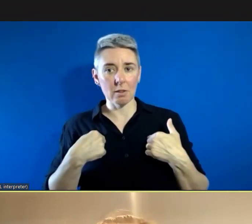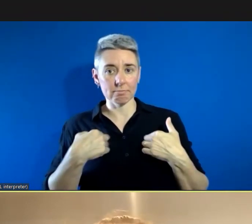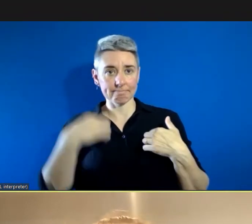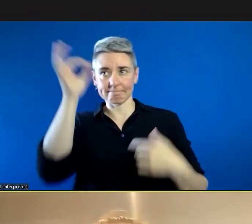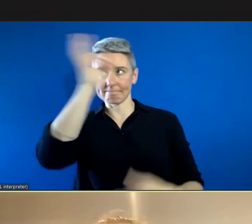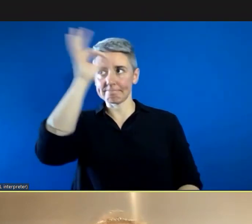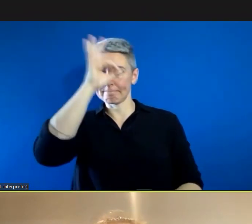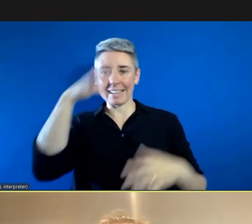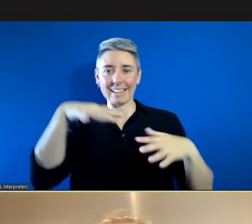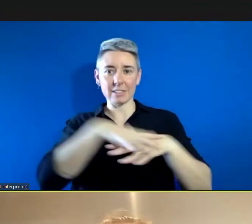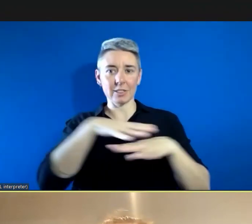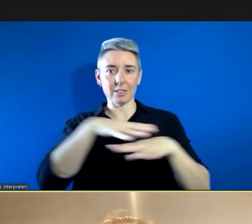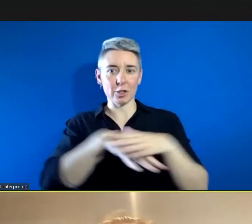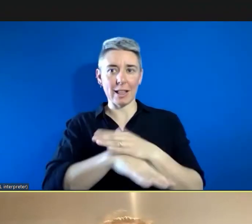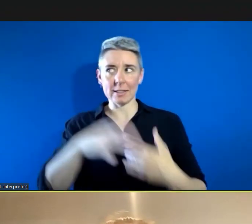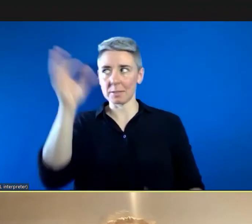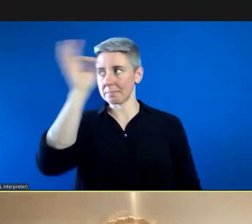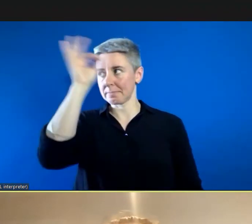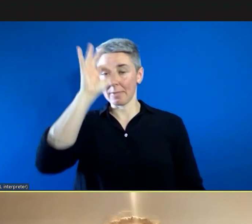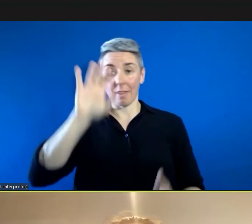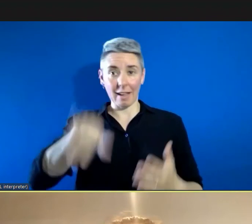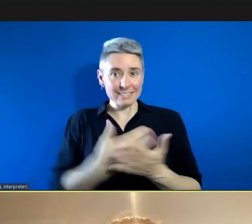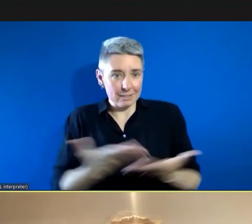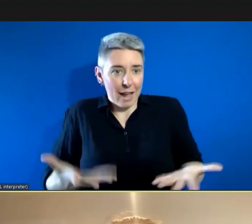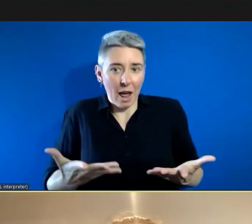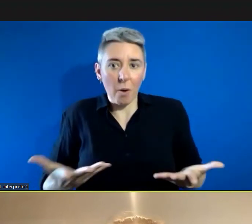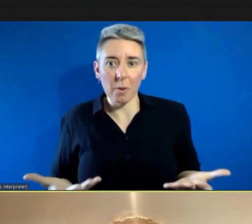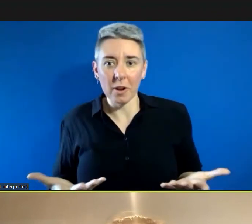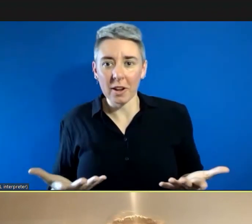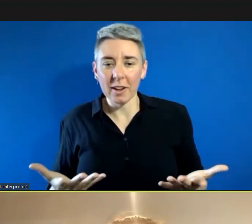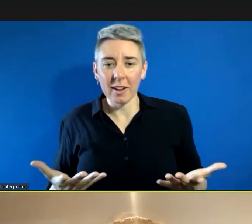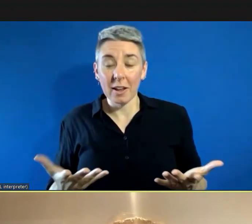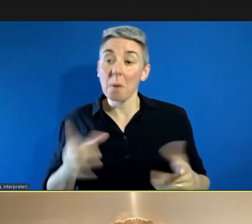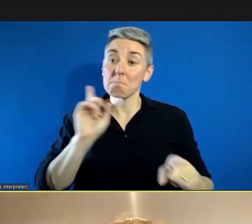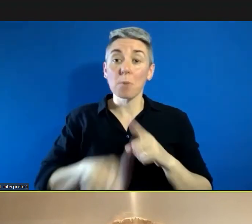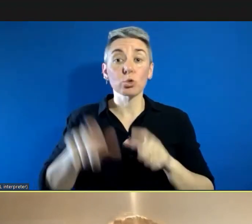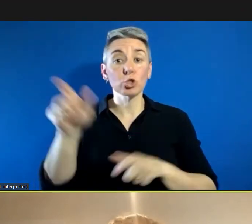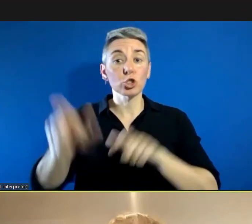until now. And I think for most students, most students wouldn't be able to, if you ask them